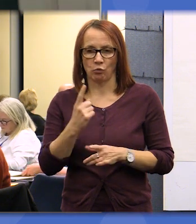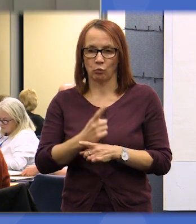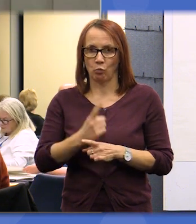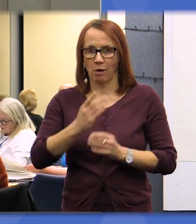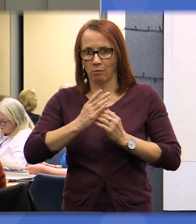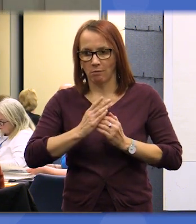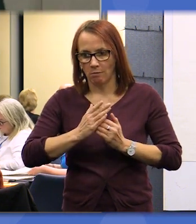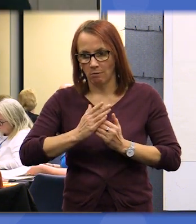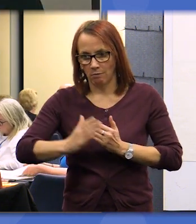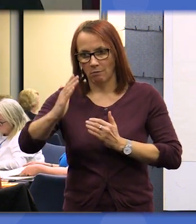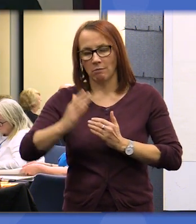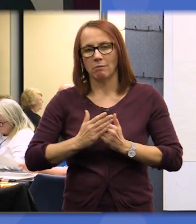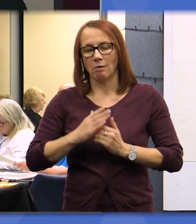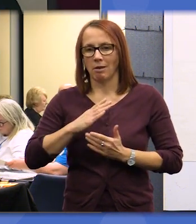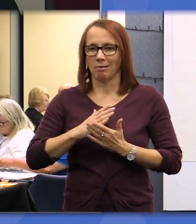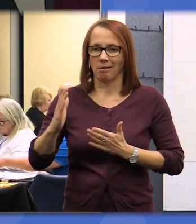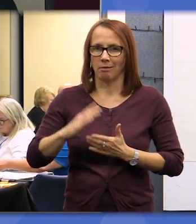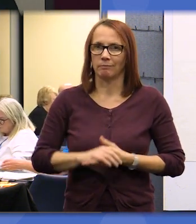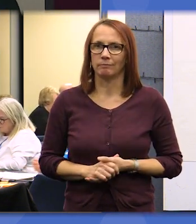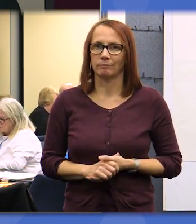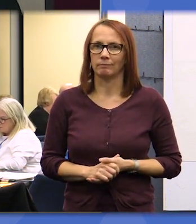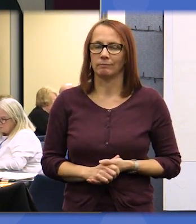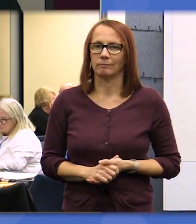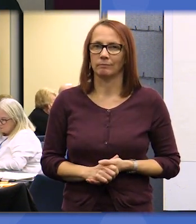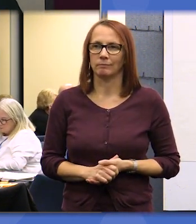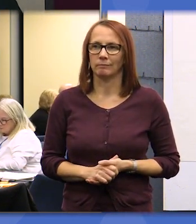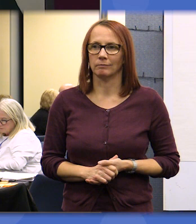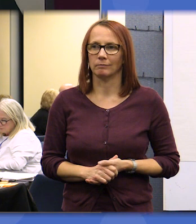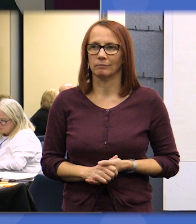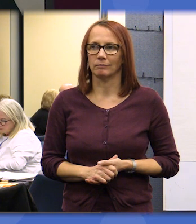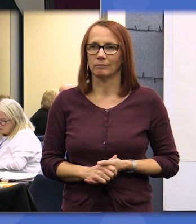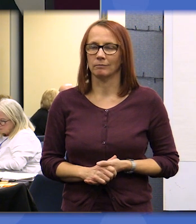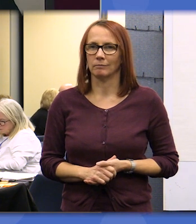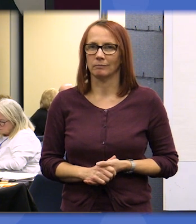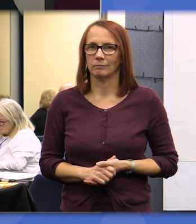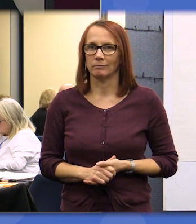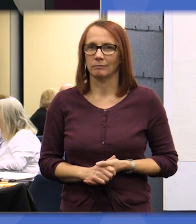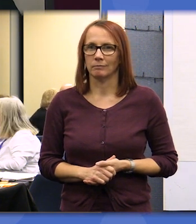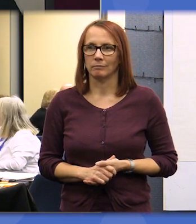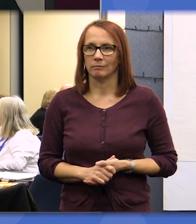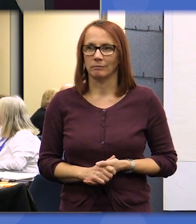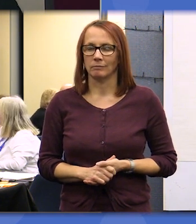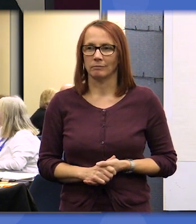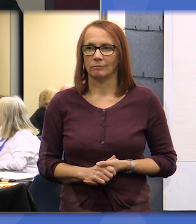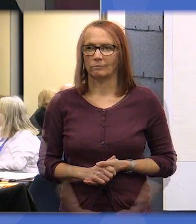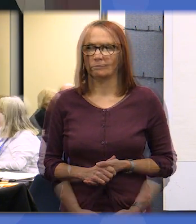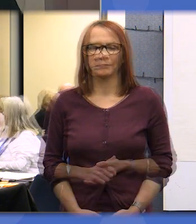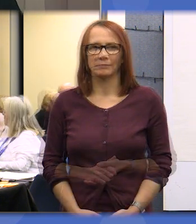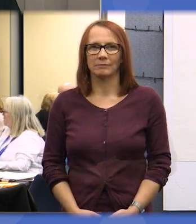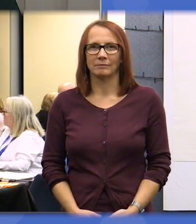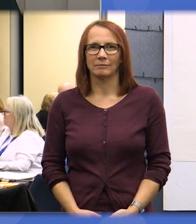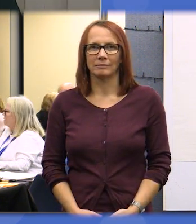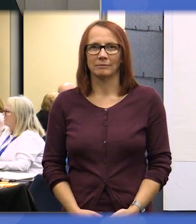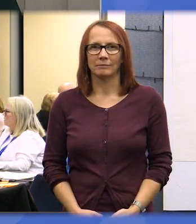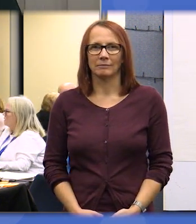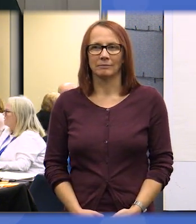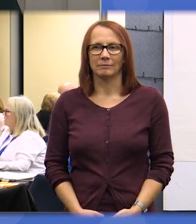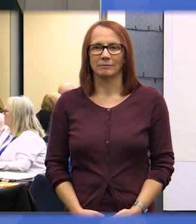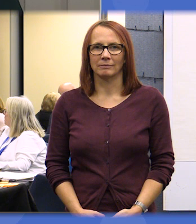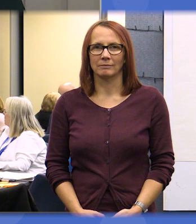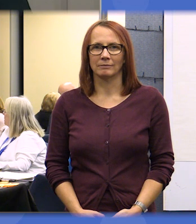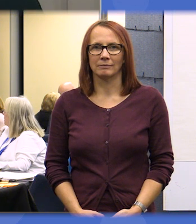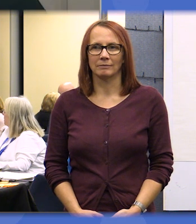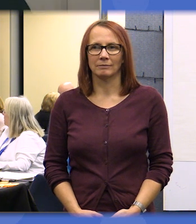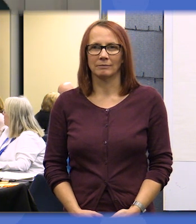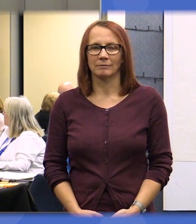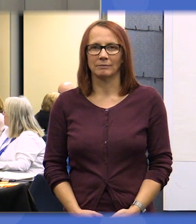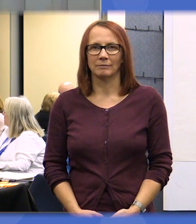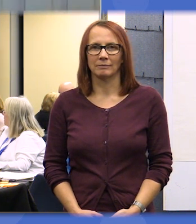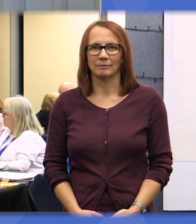and assuming this works this time with a bit less faff the must there you go okay